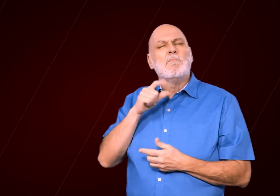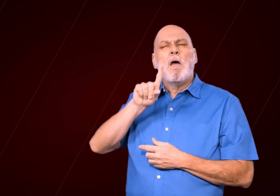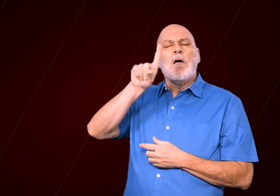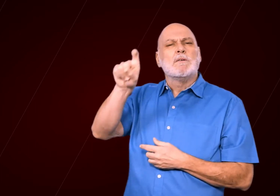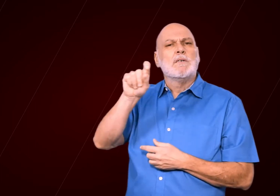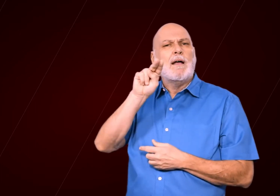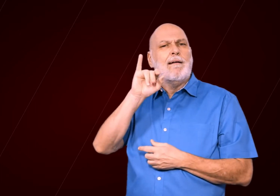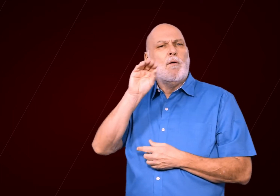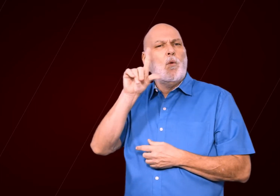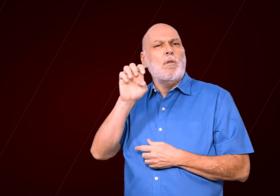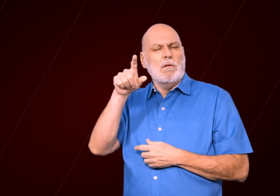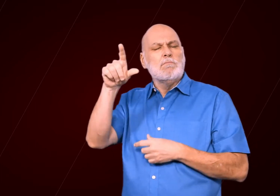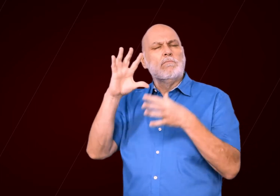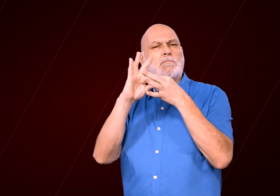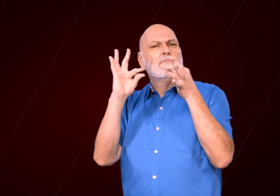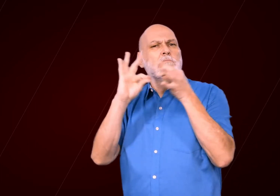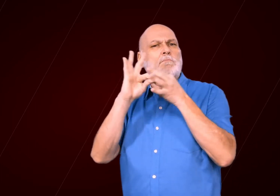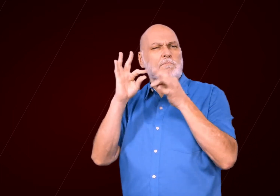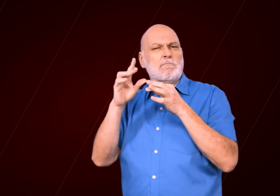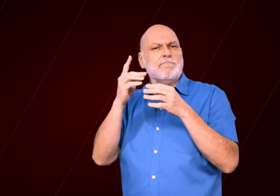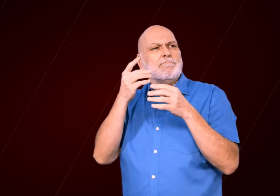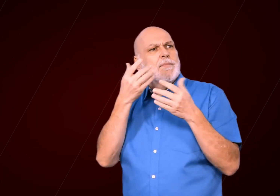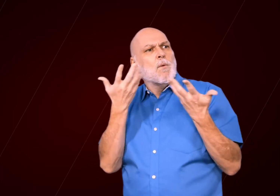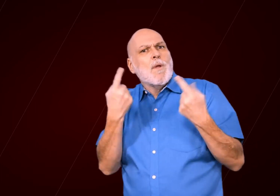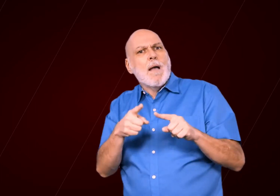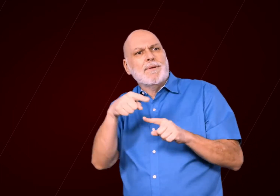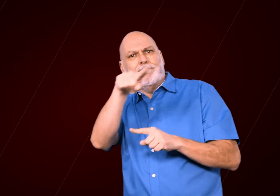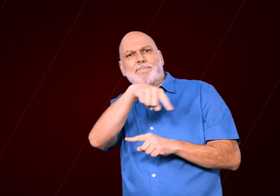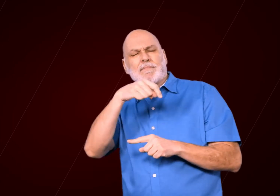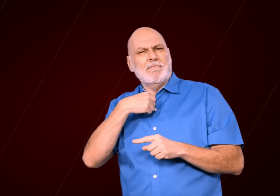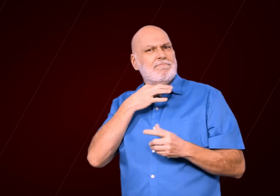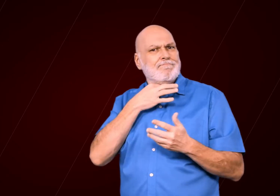I asked Nicole, our DeafDots reporter about this.